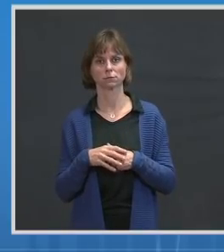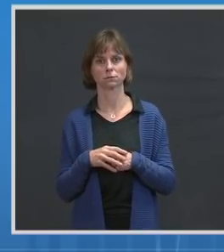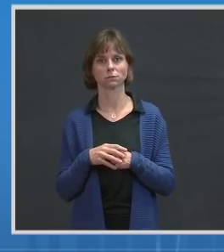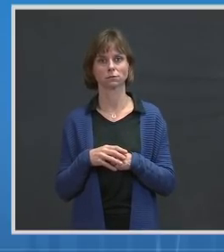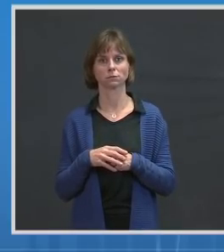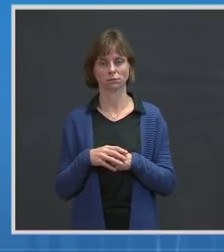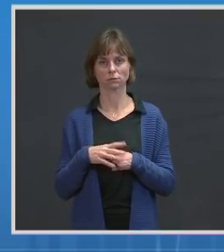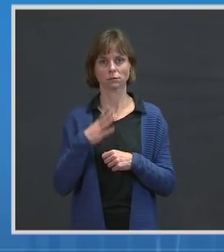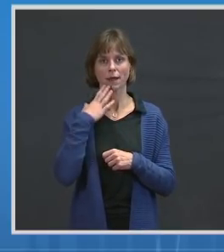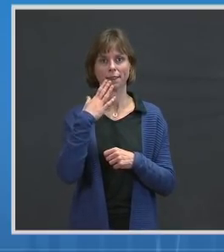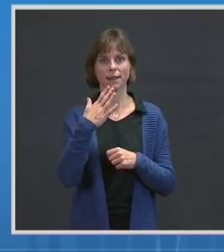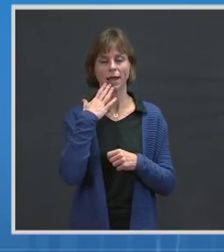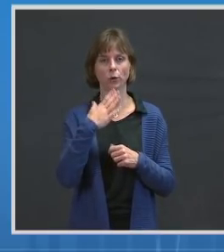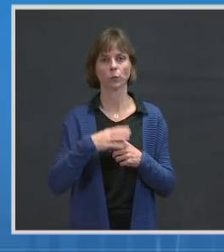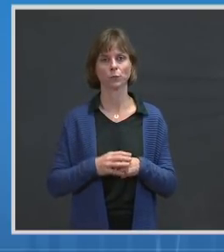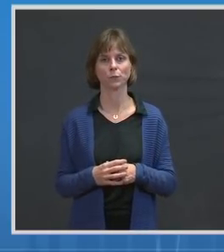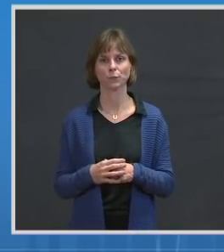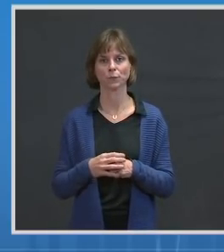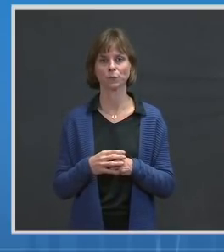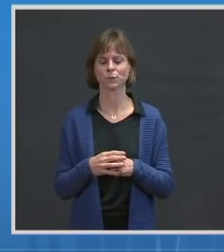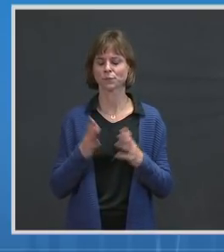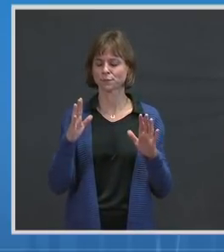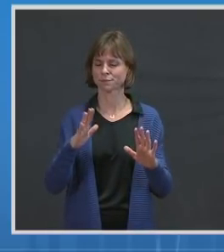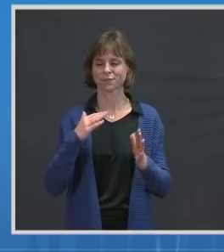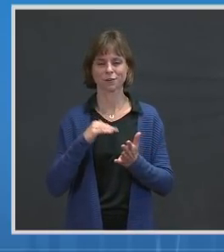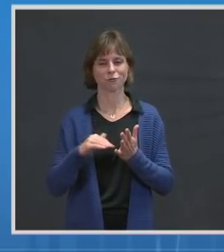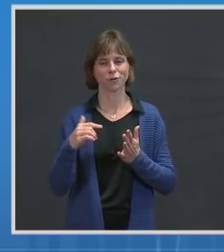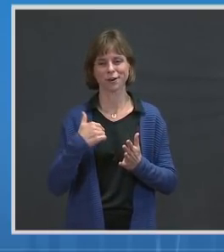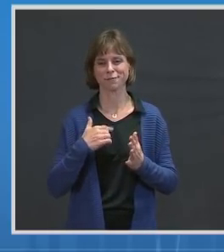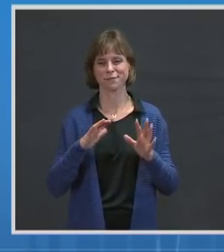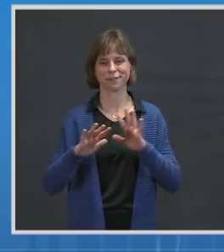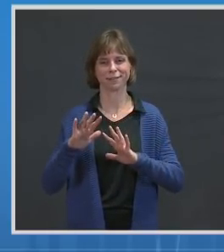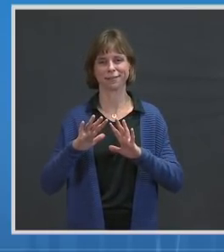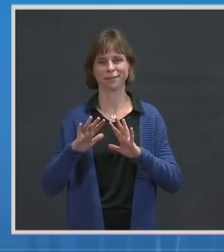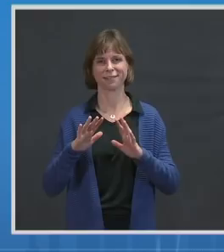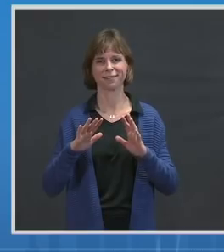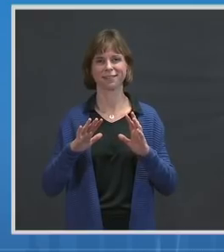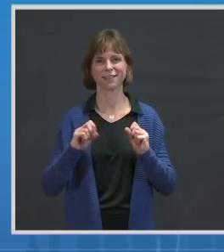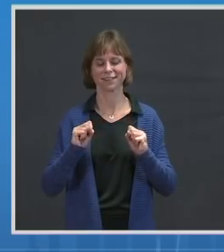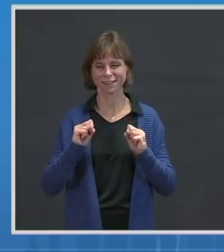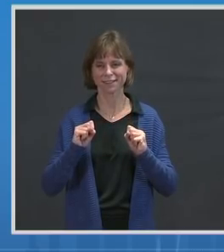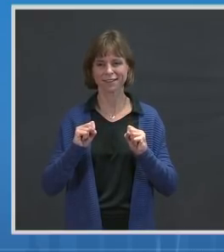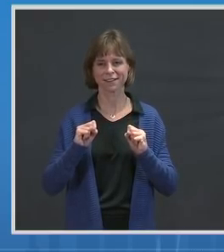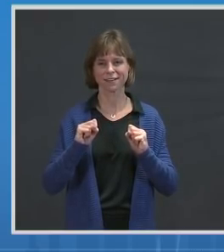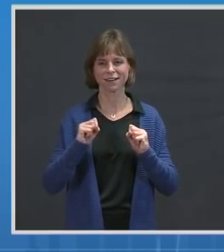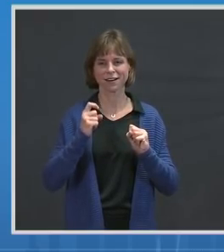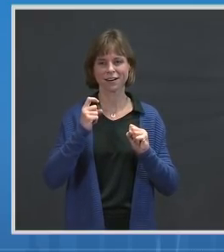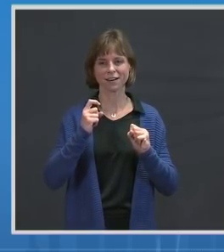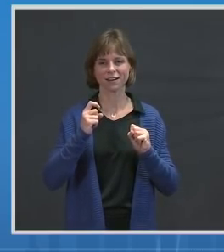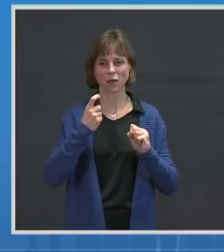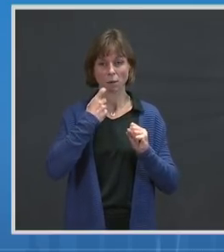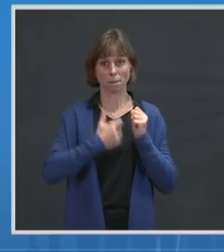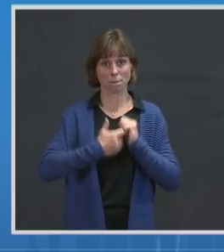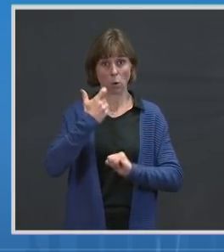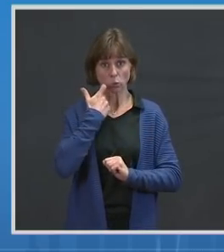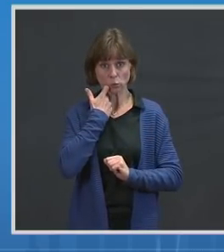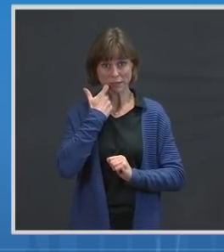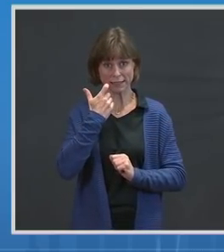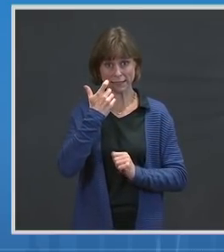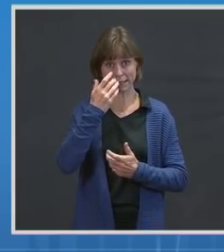The Press: Thank you for doing the call. Forgive me, I have a three-parter. First, on the latest data that Dr. Walensky , is there --